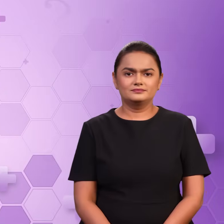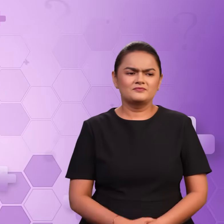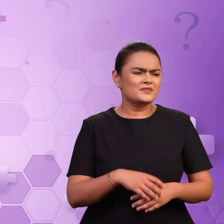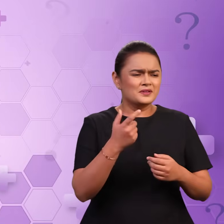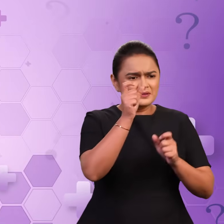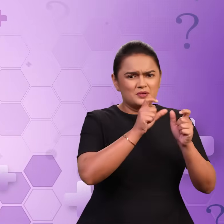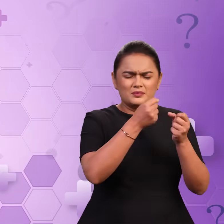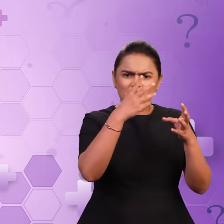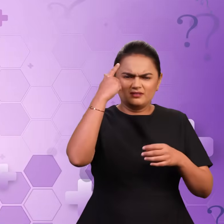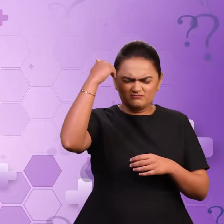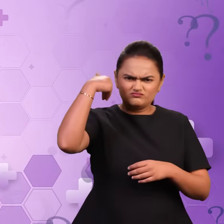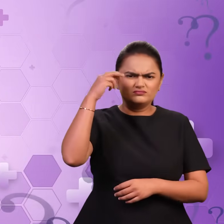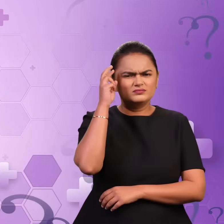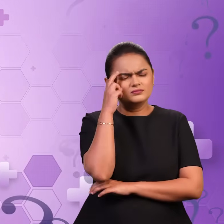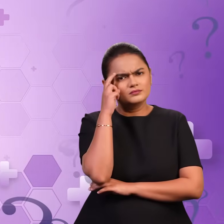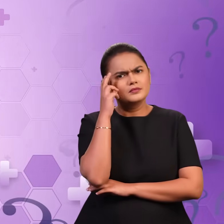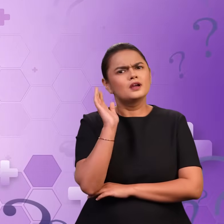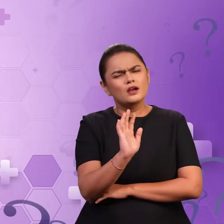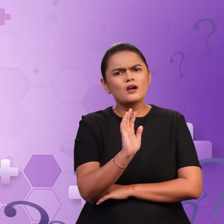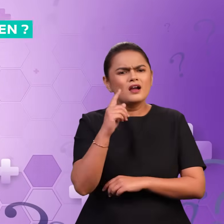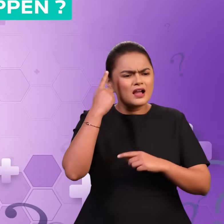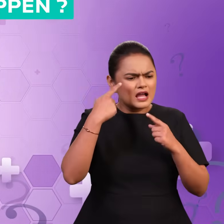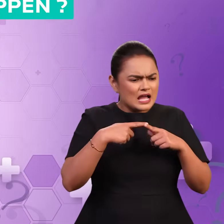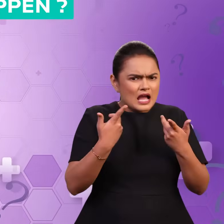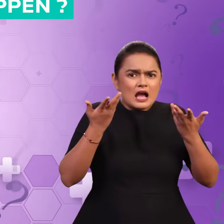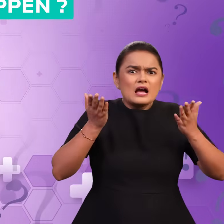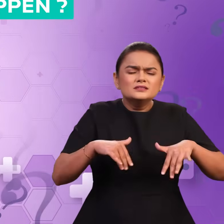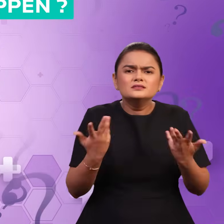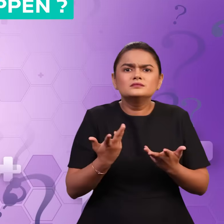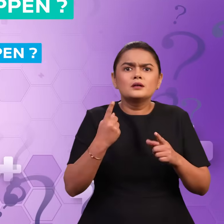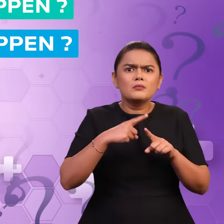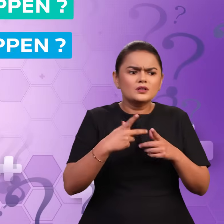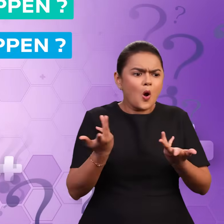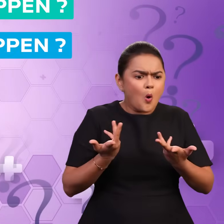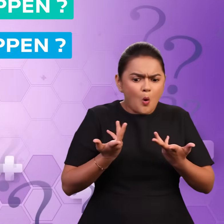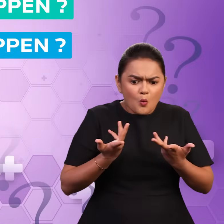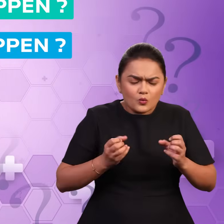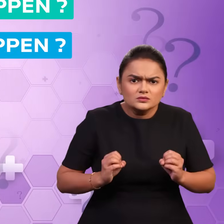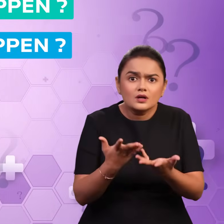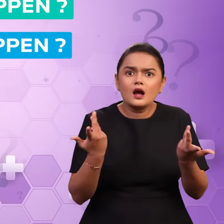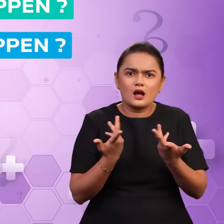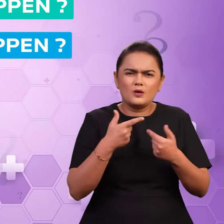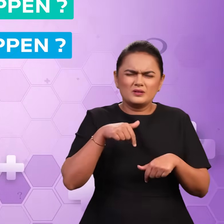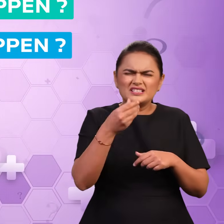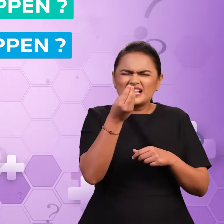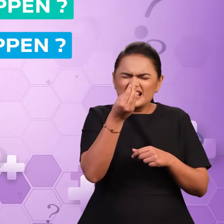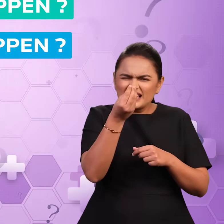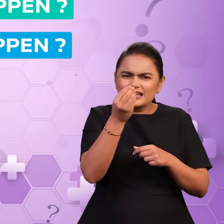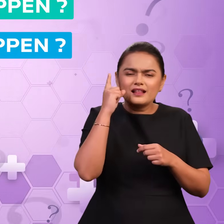Many people have this question - How does it happen? Why does it happen? Let's learn some basic concepts.